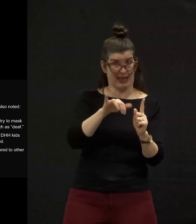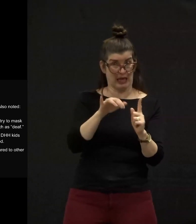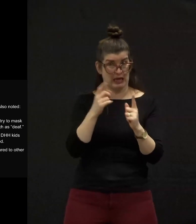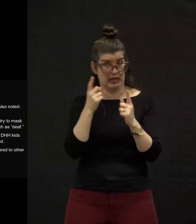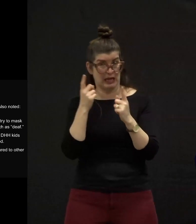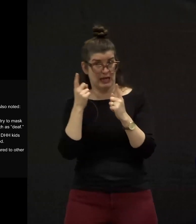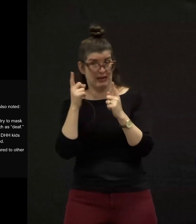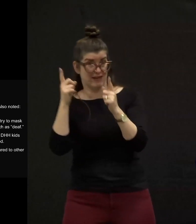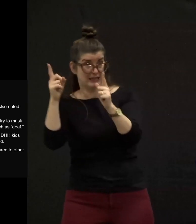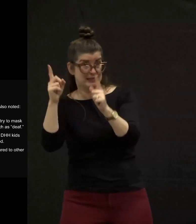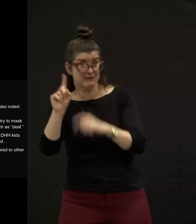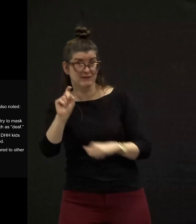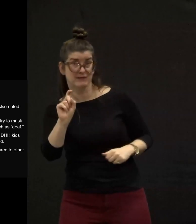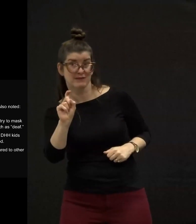That's a different conversation.